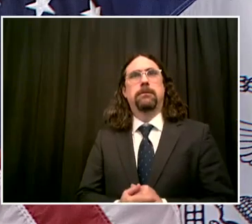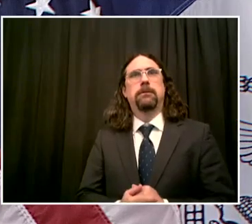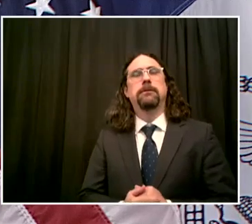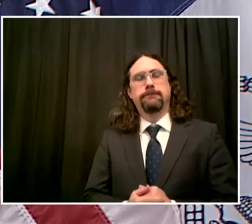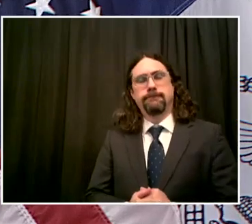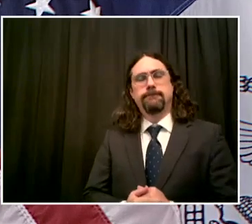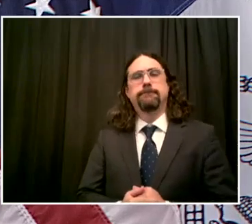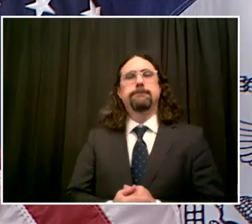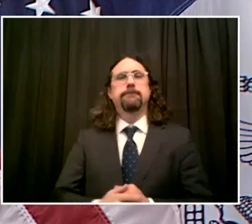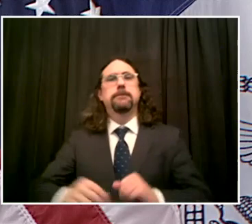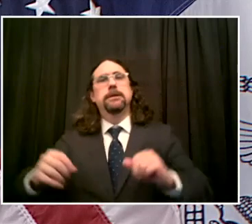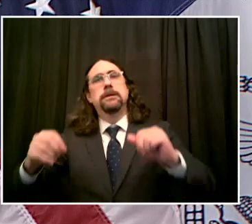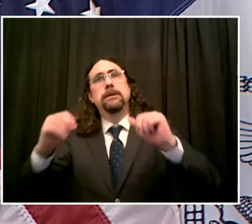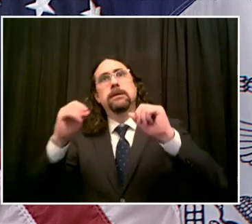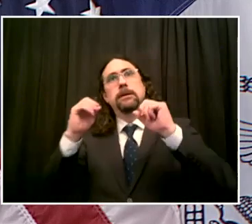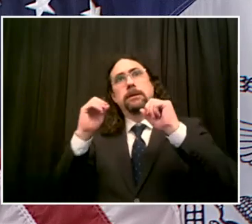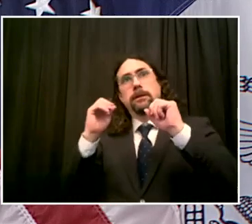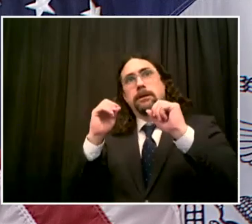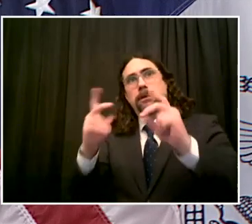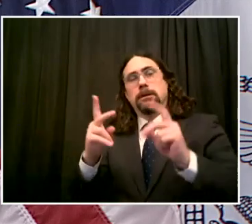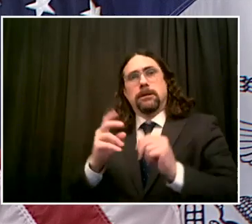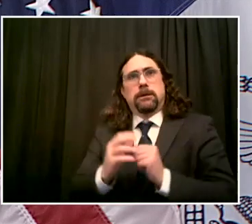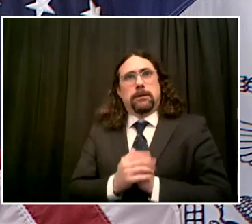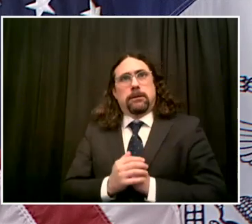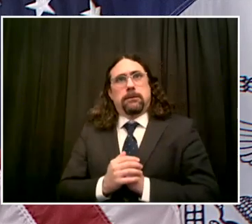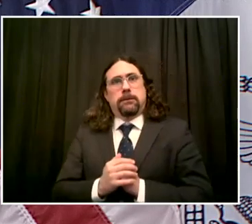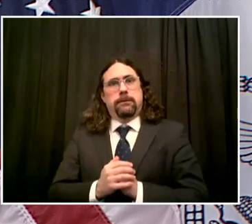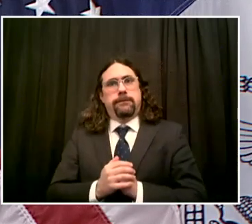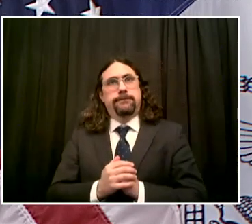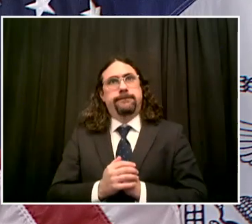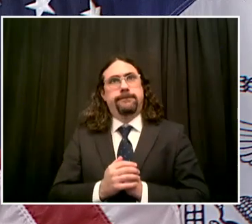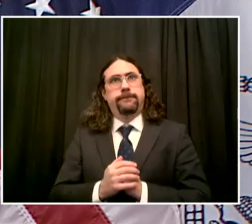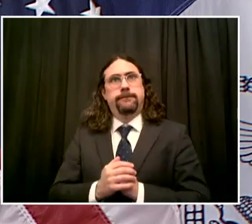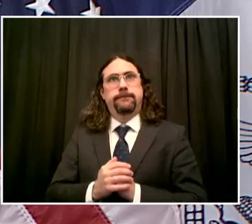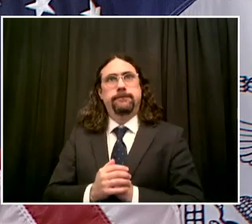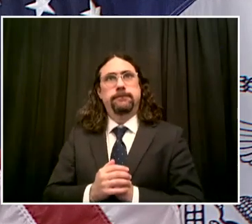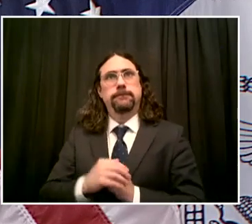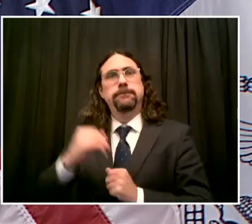THERE A SPECIFIC INSTANCE WHERE